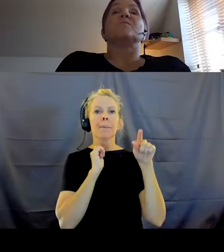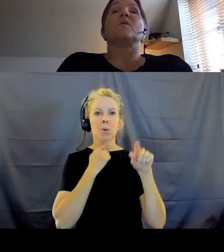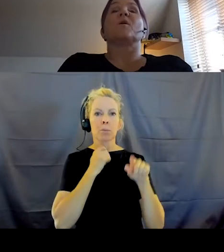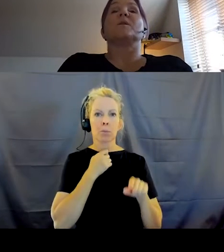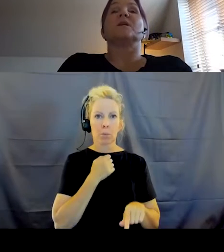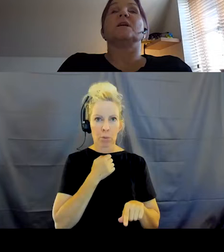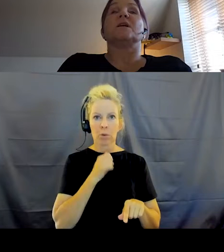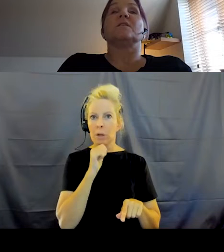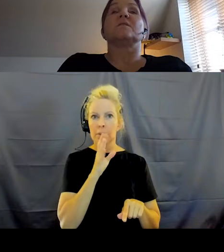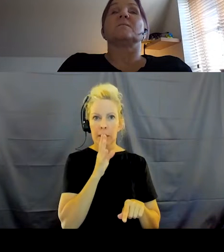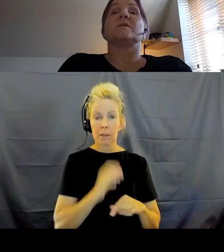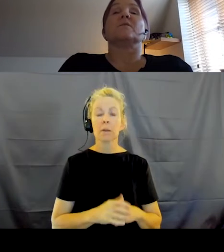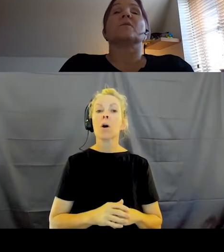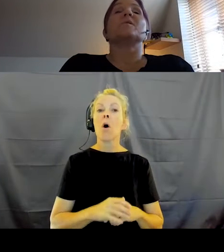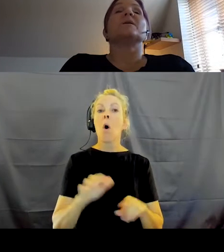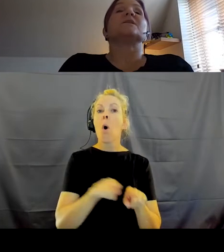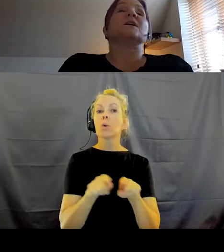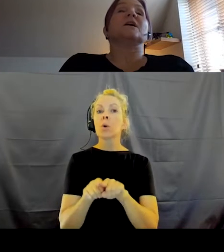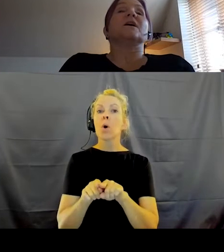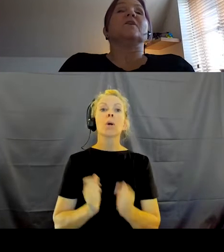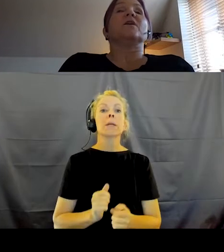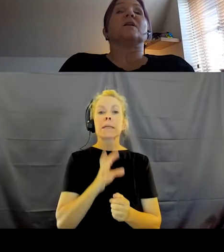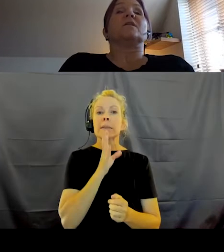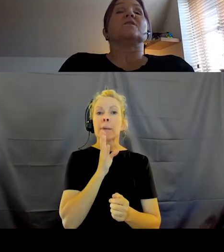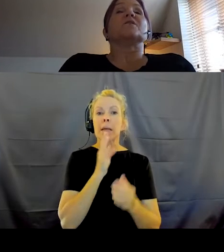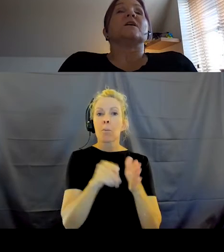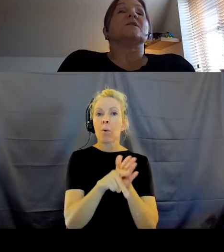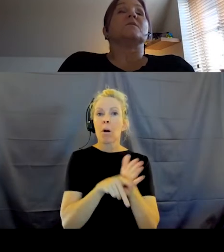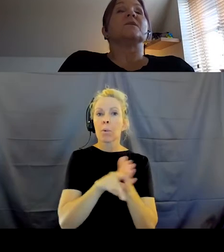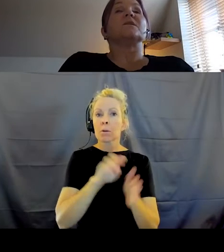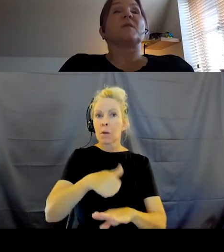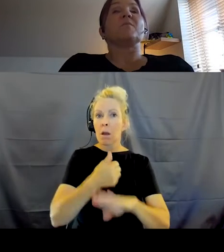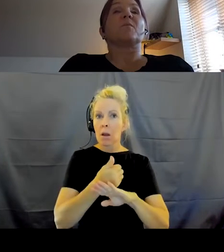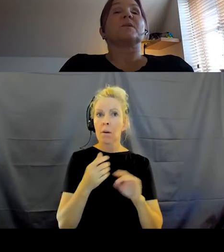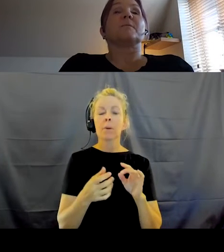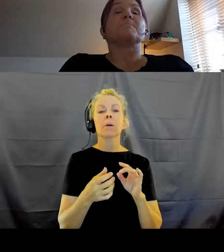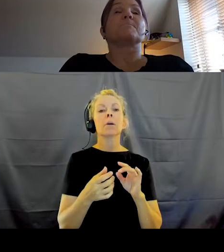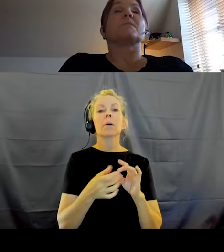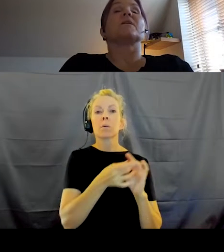the speak property is if it were implemented, you can associate it with the display property. If